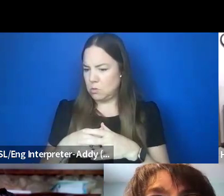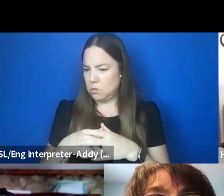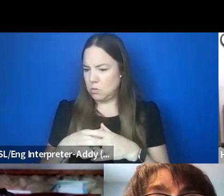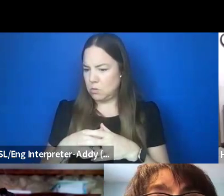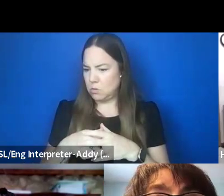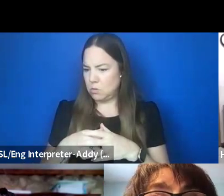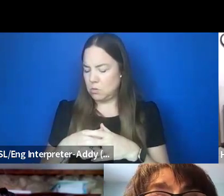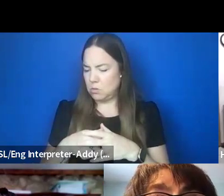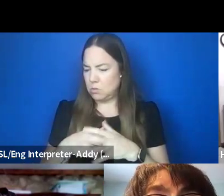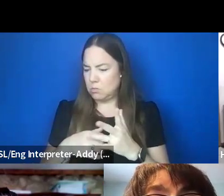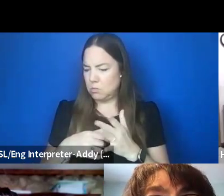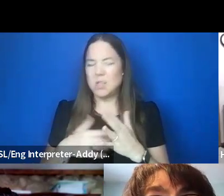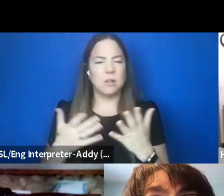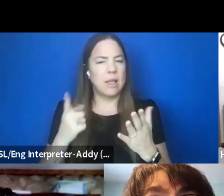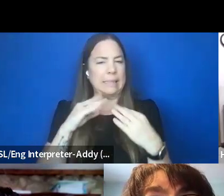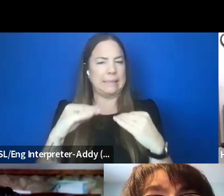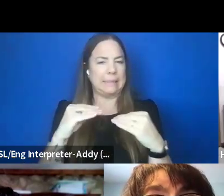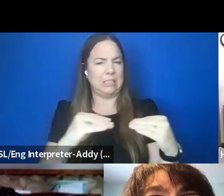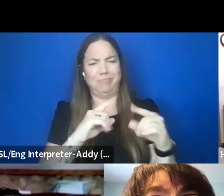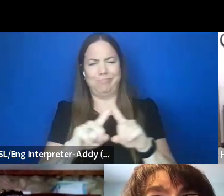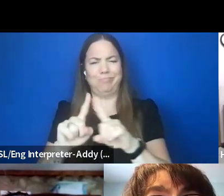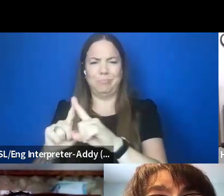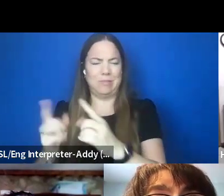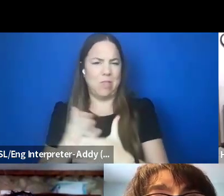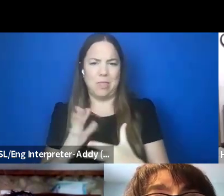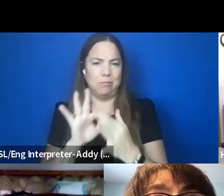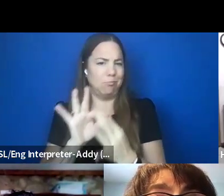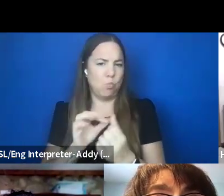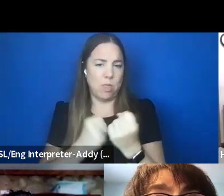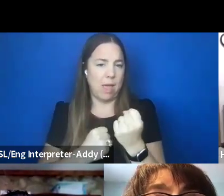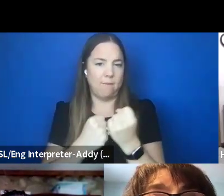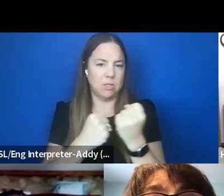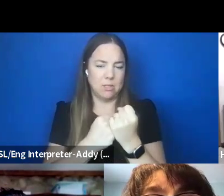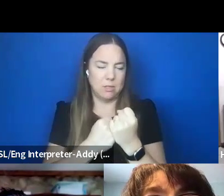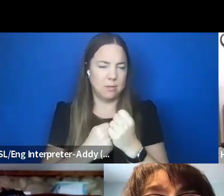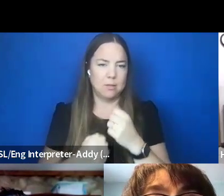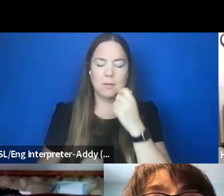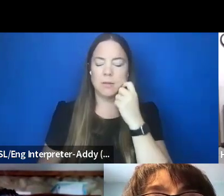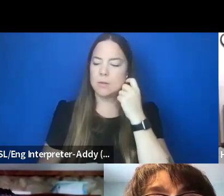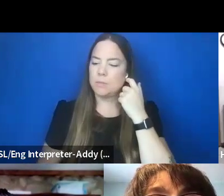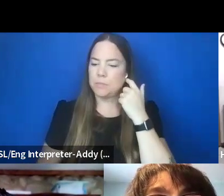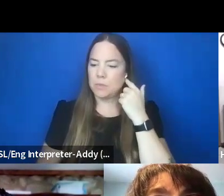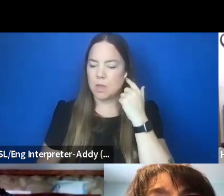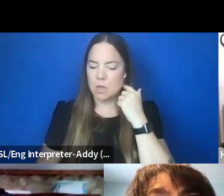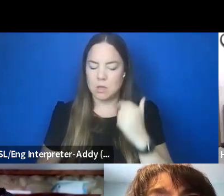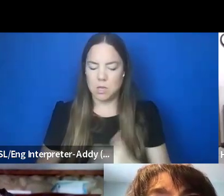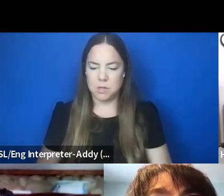Adeleigh Belyeu: and teach a whole bunch of different things in the advocacy Adeleigh Belyeu: area. Adeleigh Belyeu: So Adeleigh Belyeu: as we